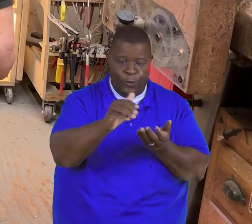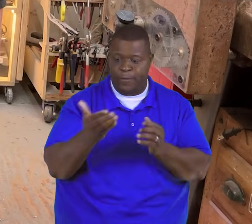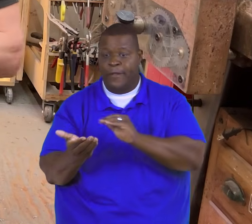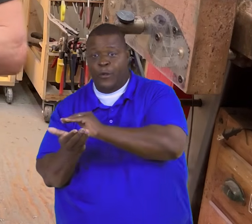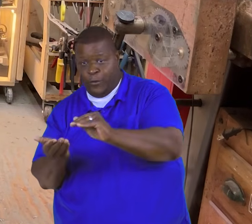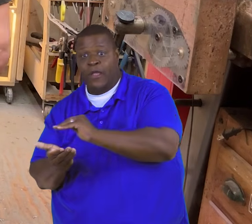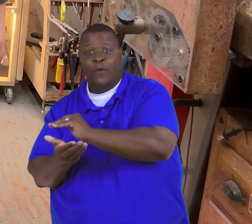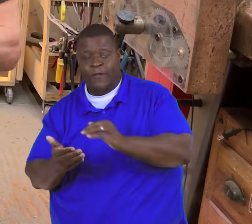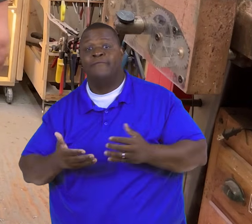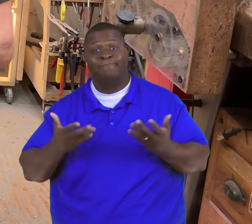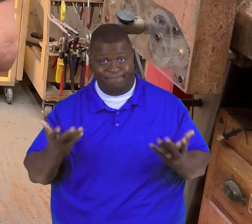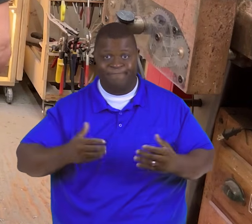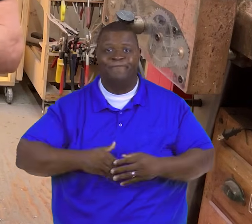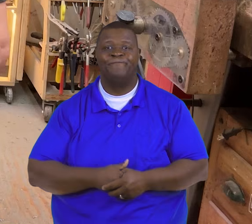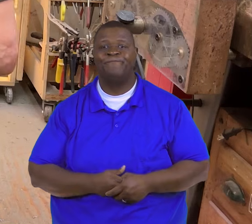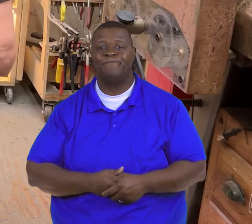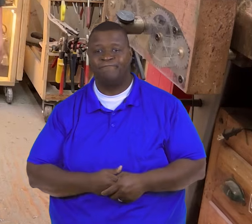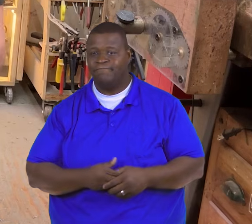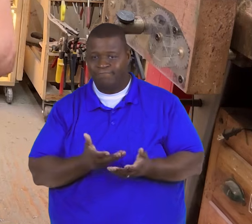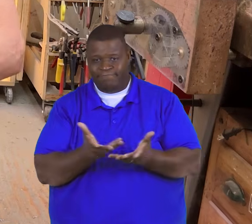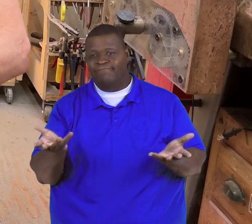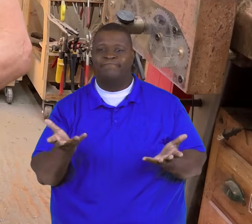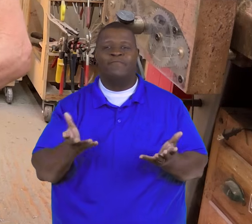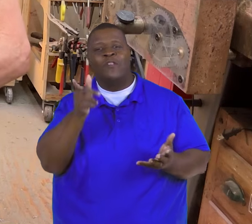There's a metaphor there for something and I'm just not thinking of it just now, but.